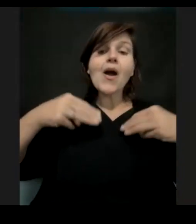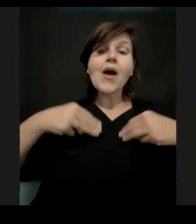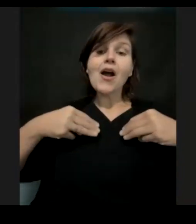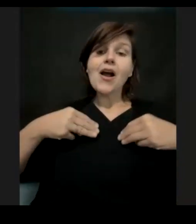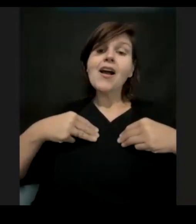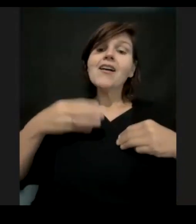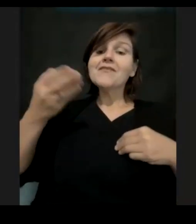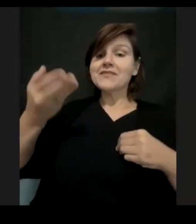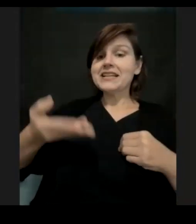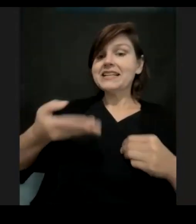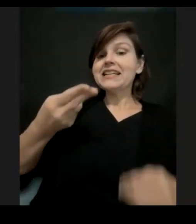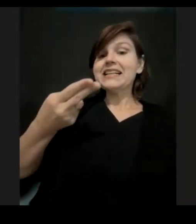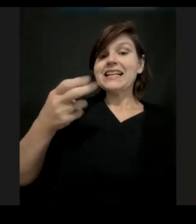He's been so charming.